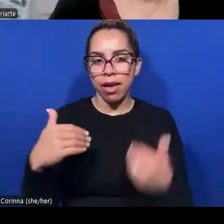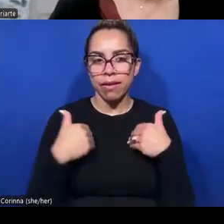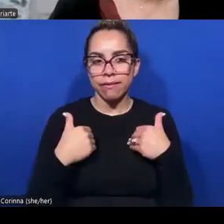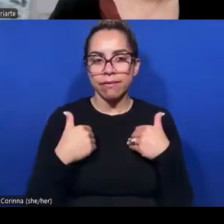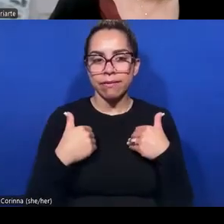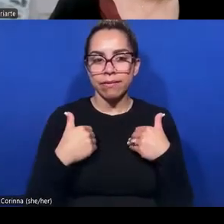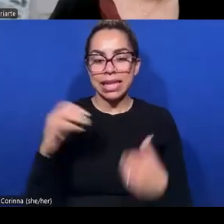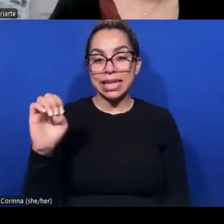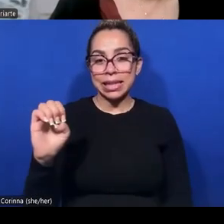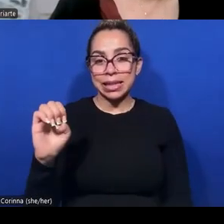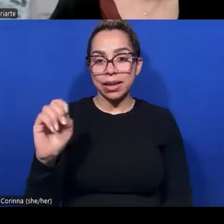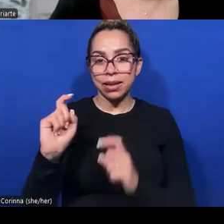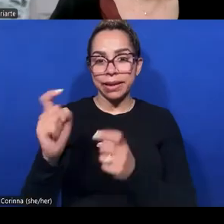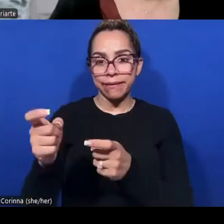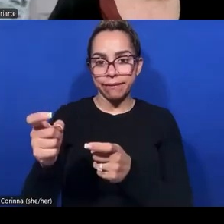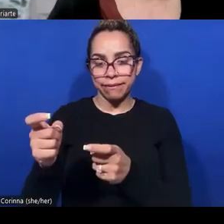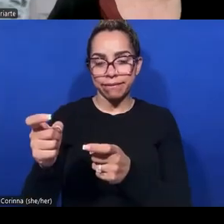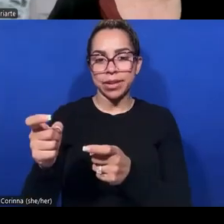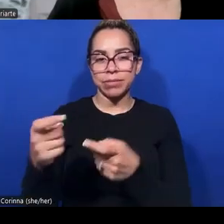E-gifting or electronic gifting.